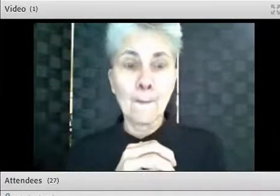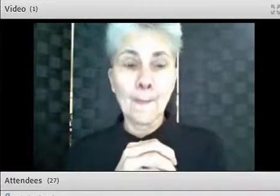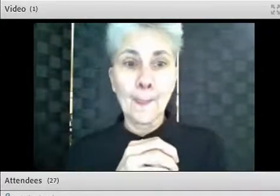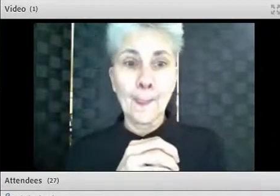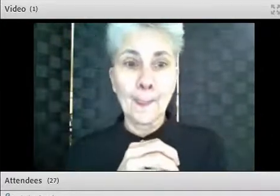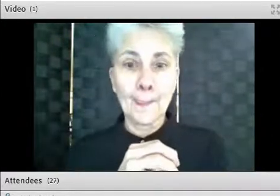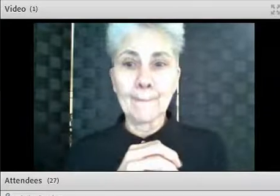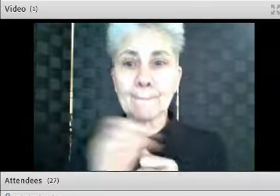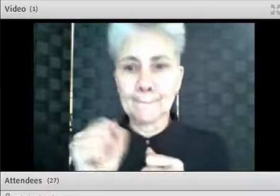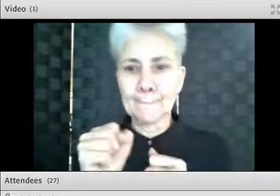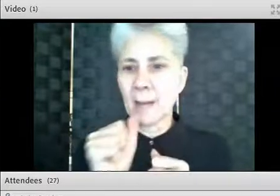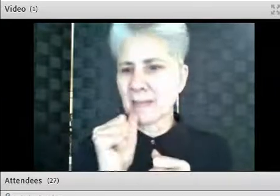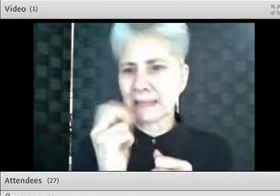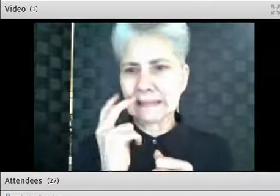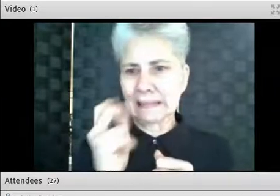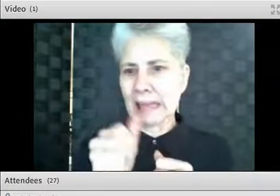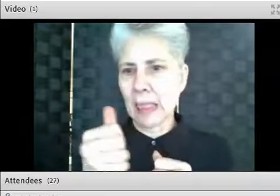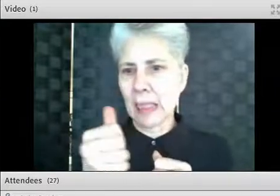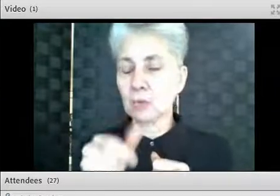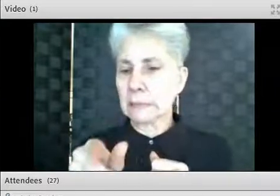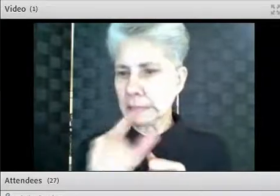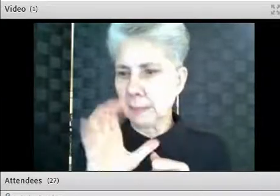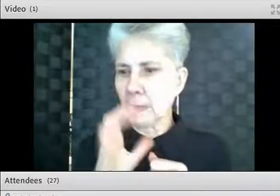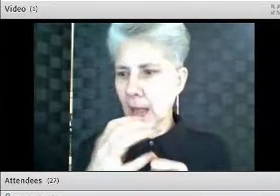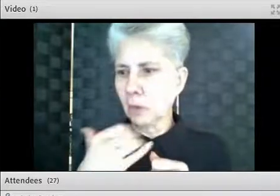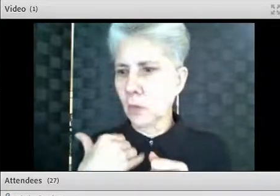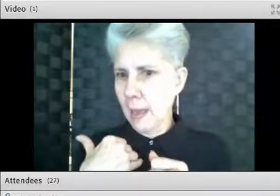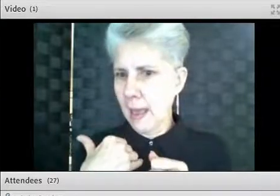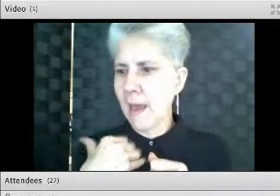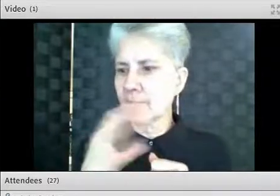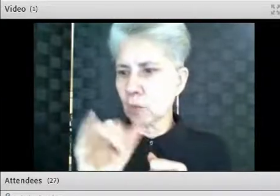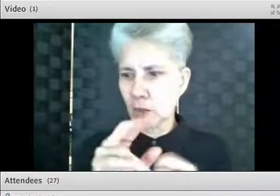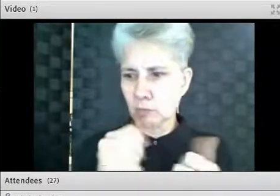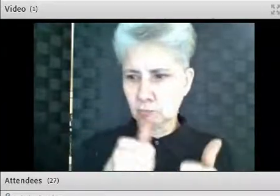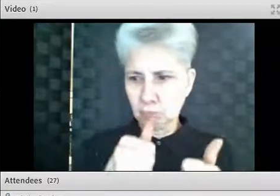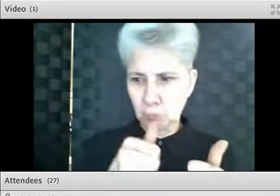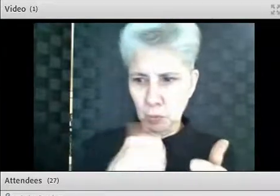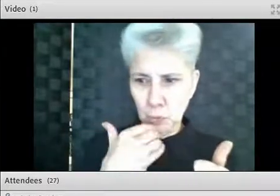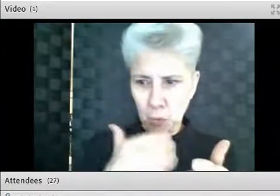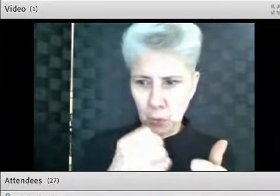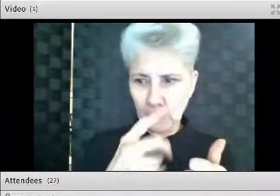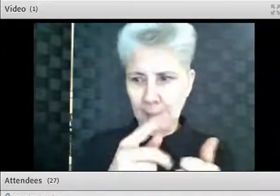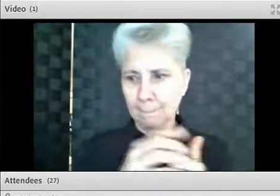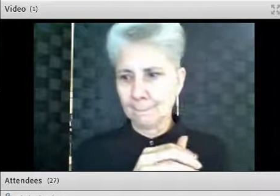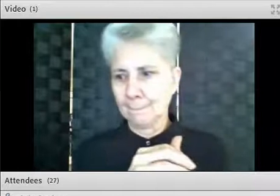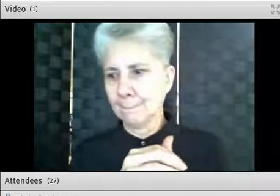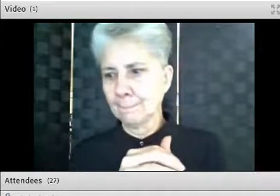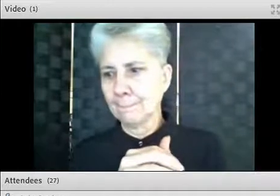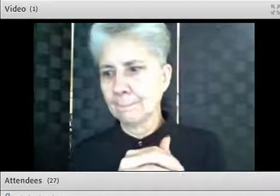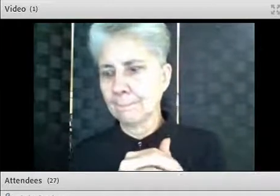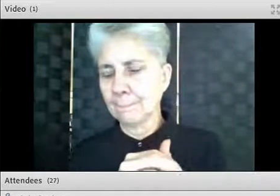Yeah. I'm not seeing anyone with the -- Because everyone else, you feel like you got your Cutter okay, right? So... Yeah.